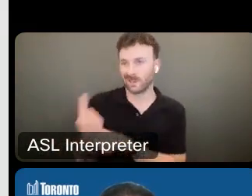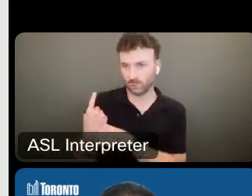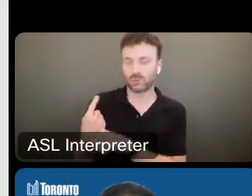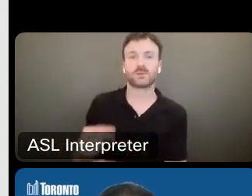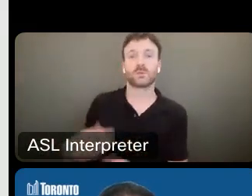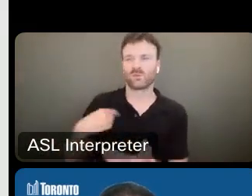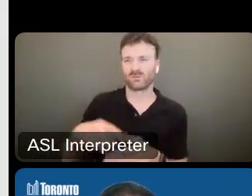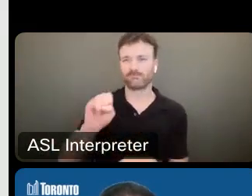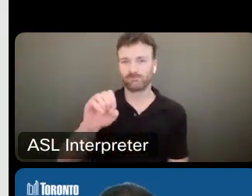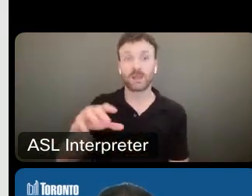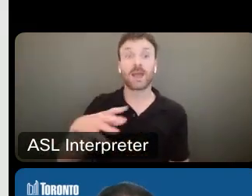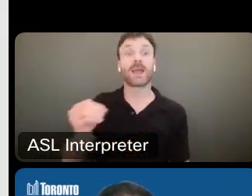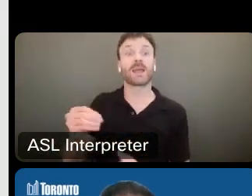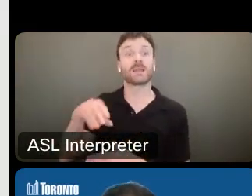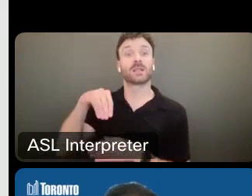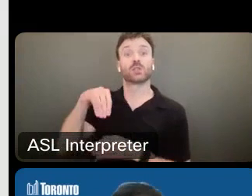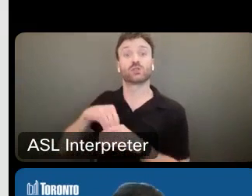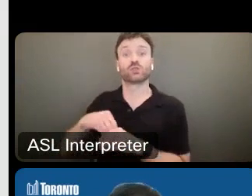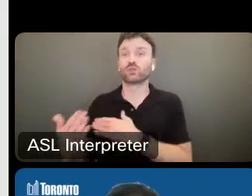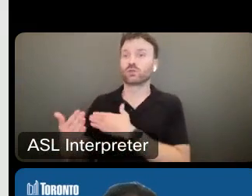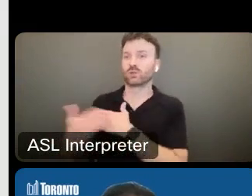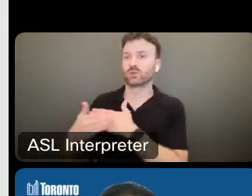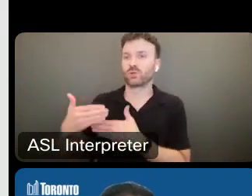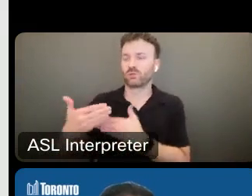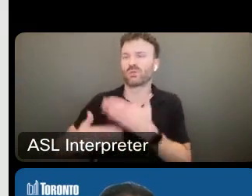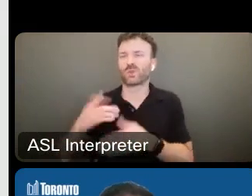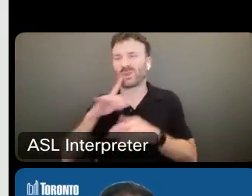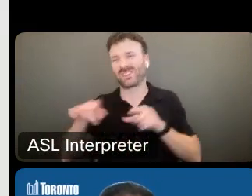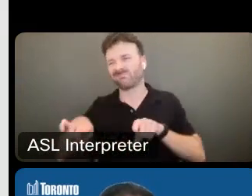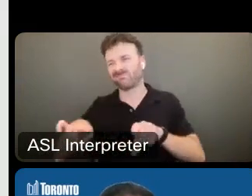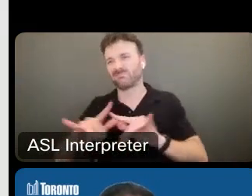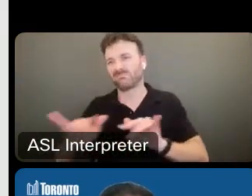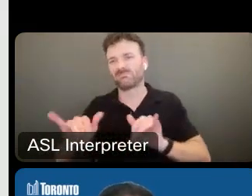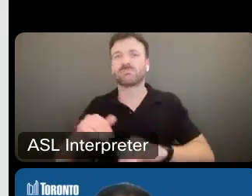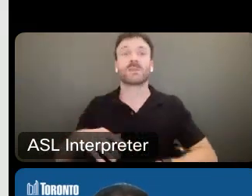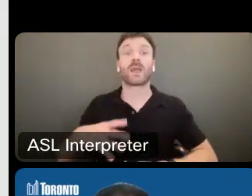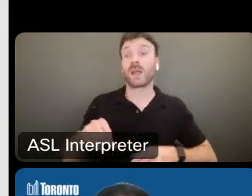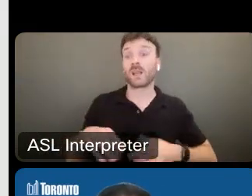was kind of happening in parallel, and quite frankly sort of continuing to evolve as we